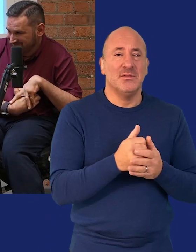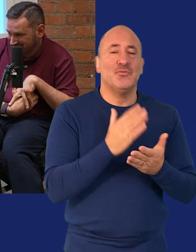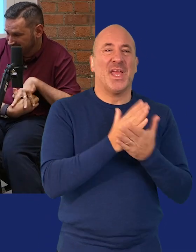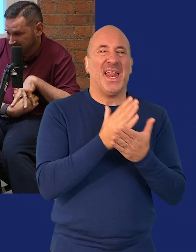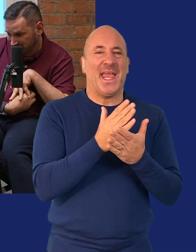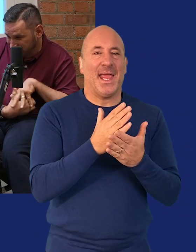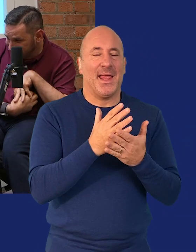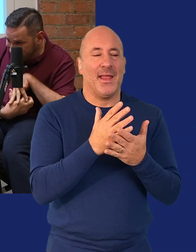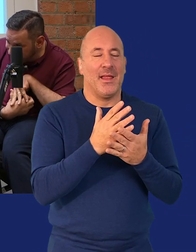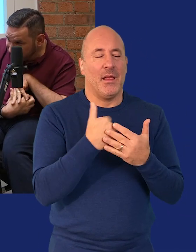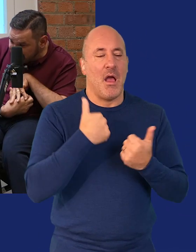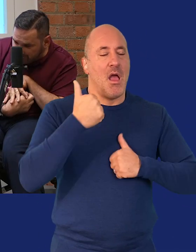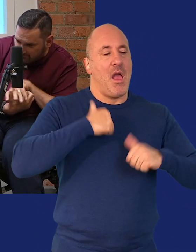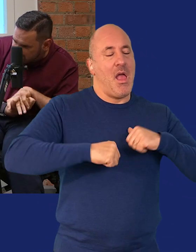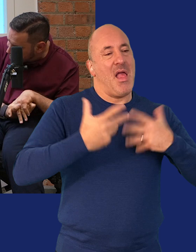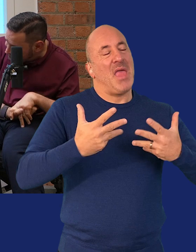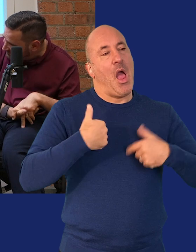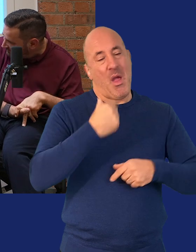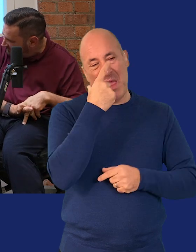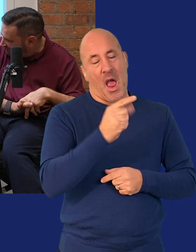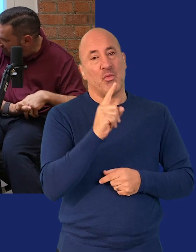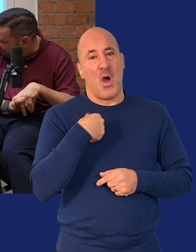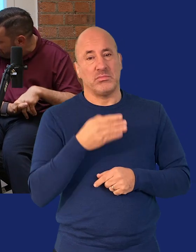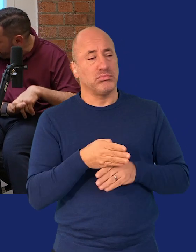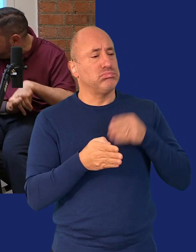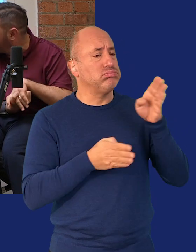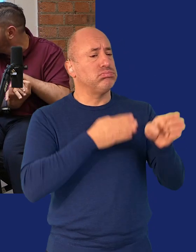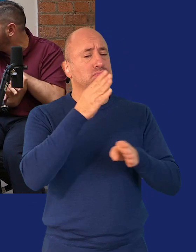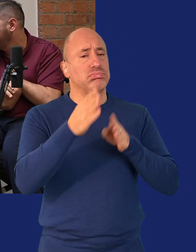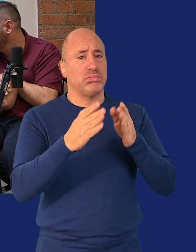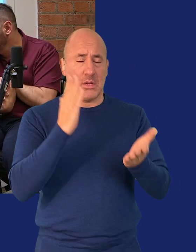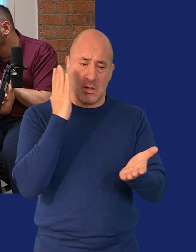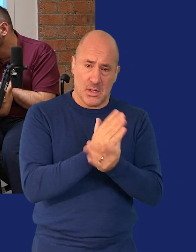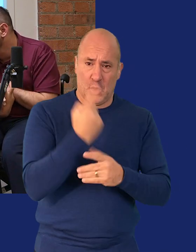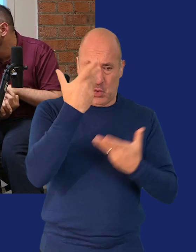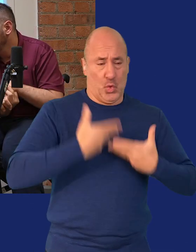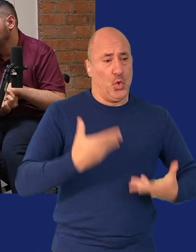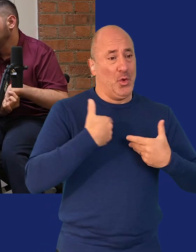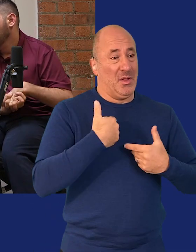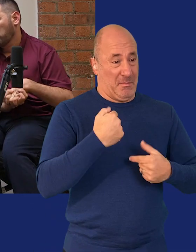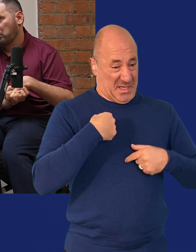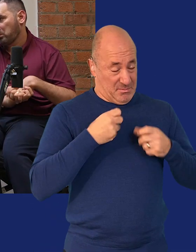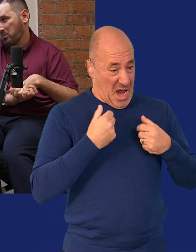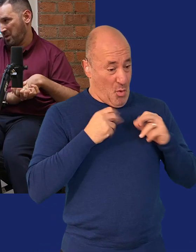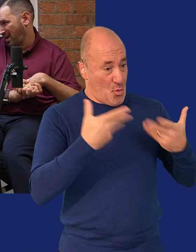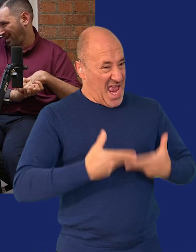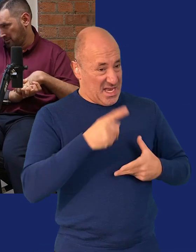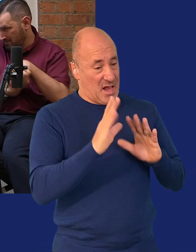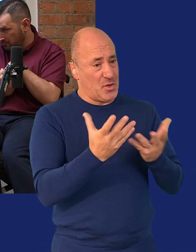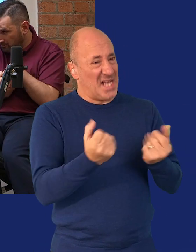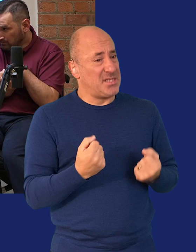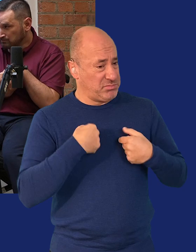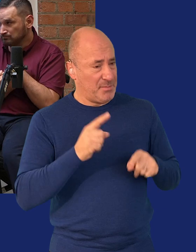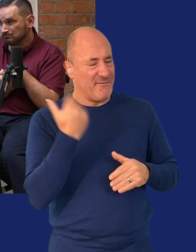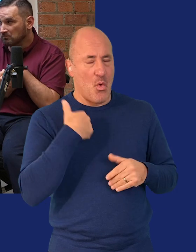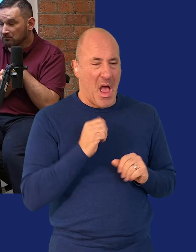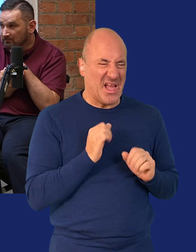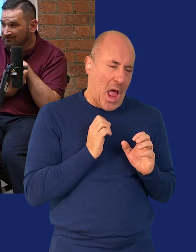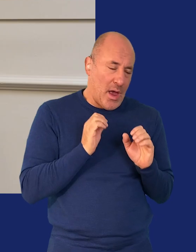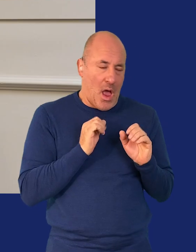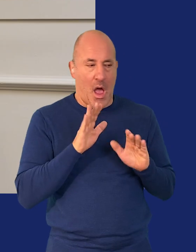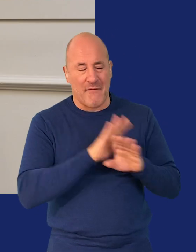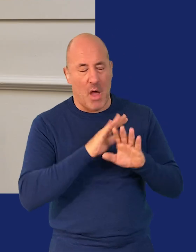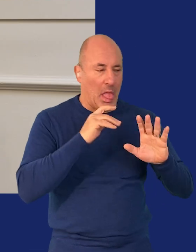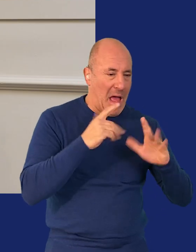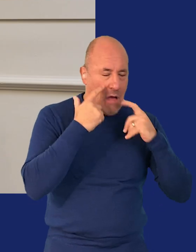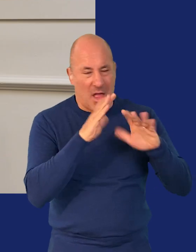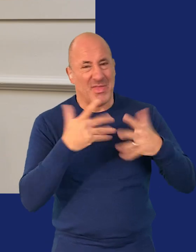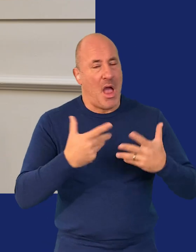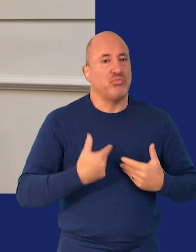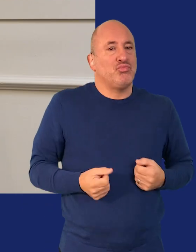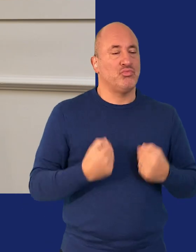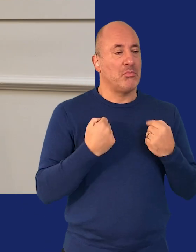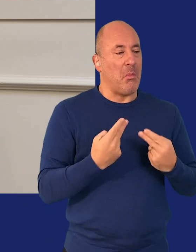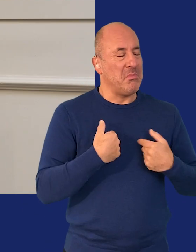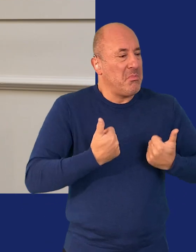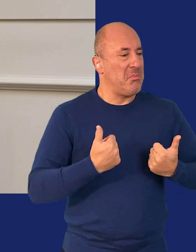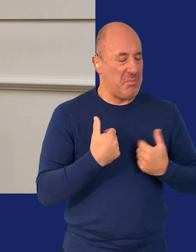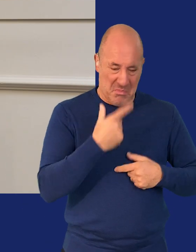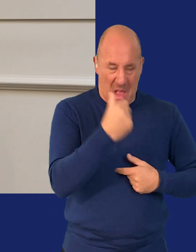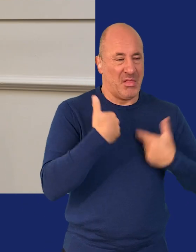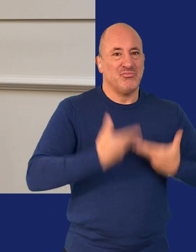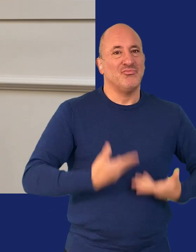certainly just, uh, turning up to places as my authentic person is something